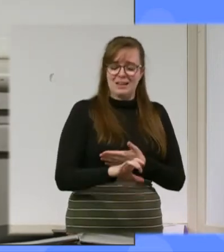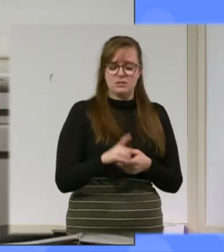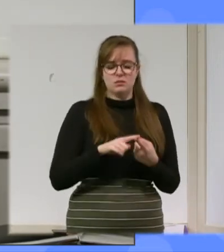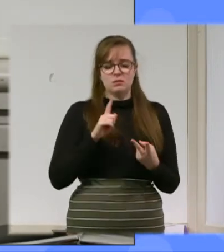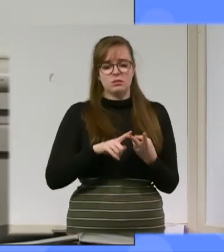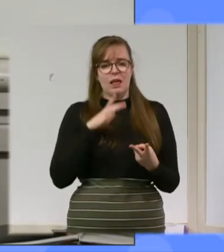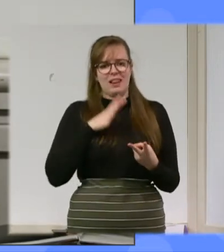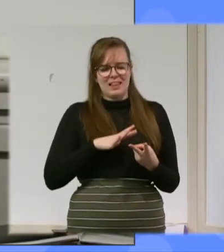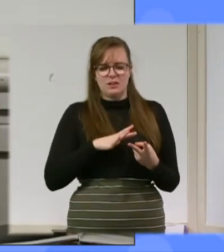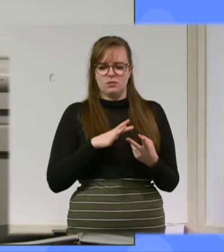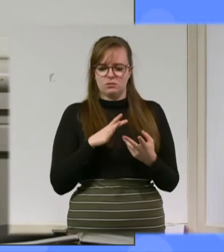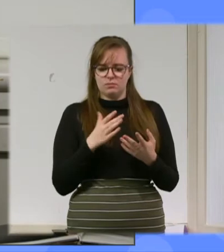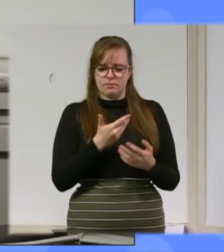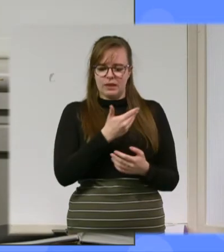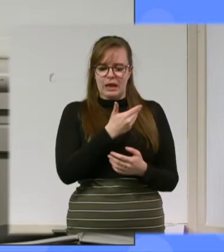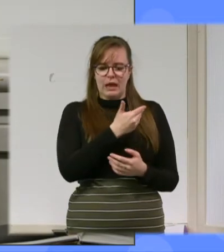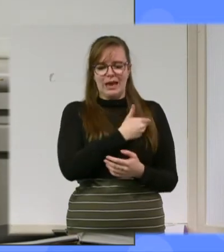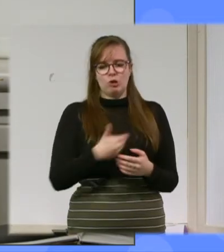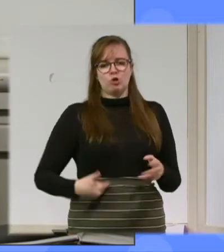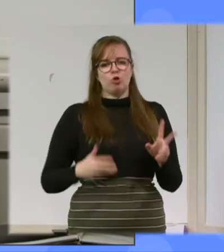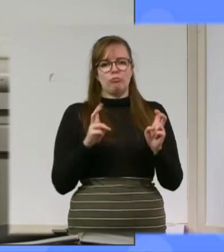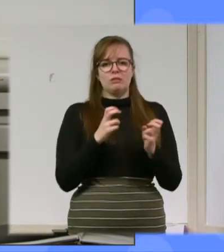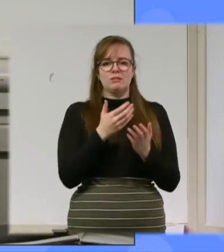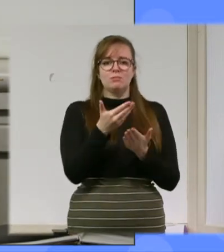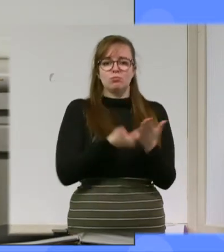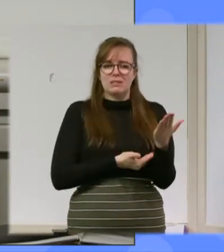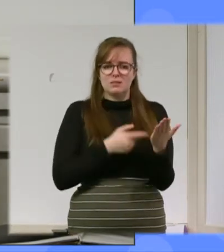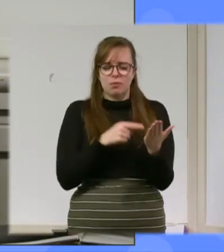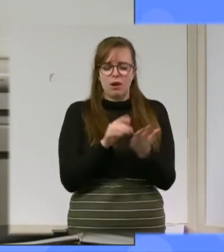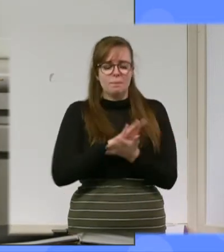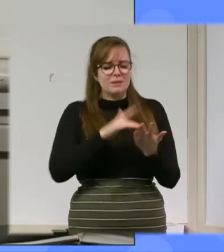application of an insurance type principle so that we make sure that as a